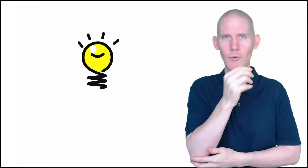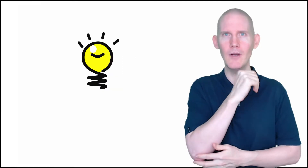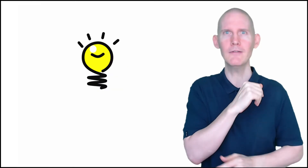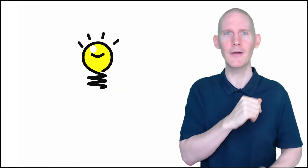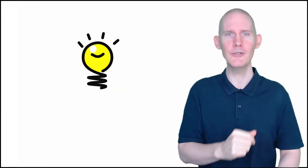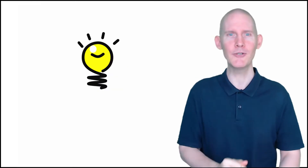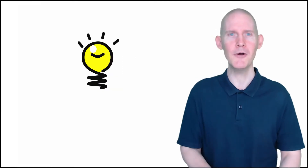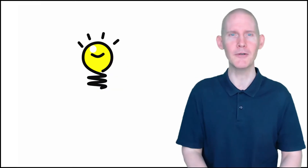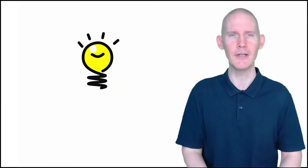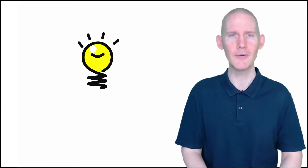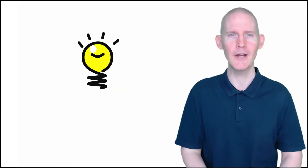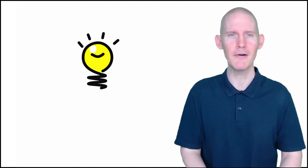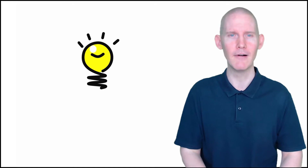Well, let me show you. Here we go.